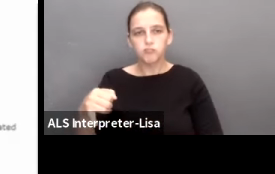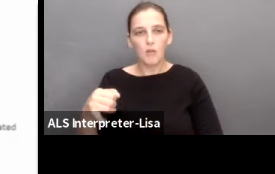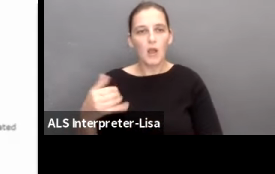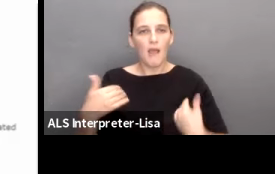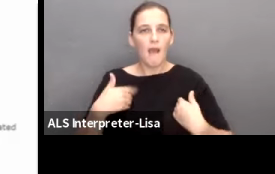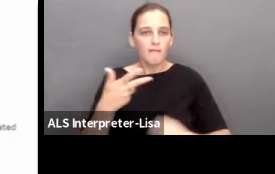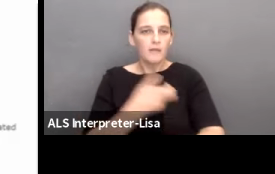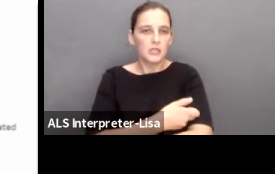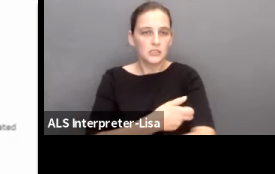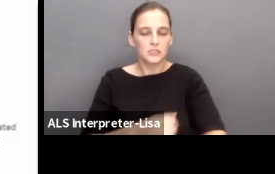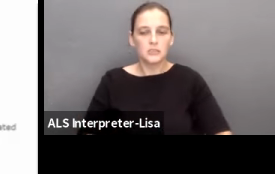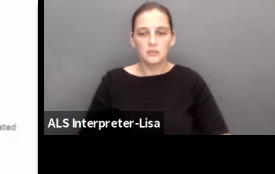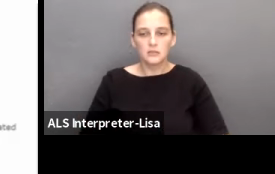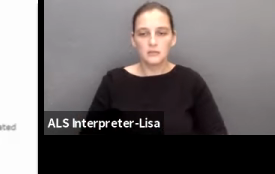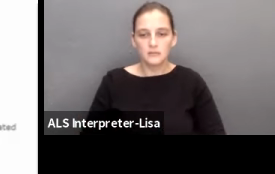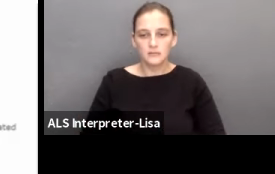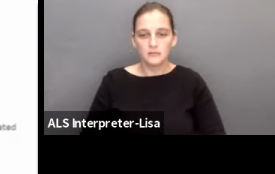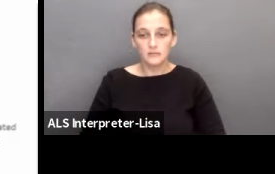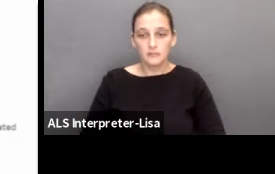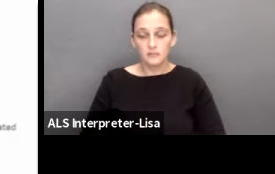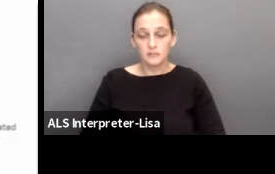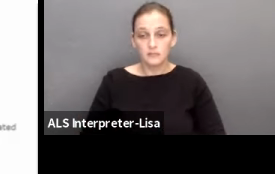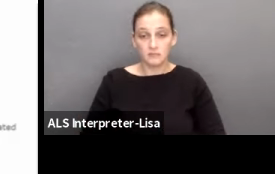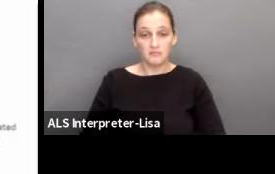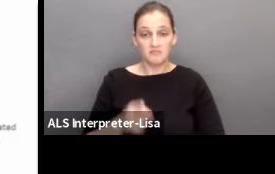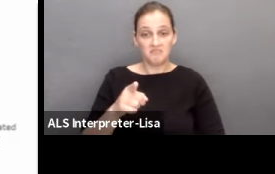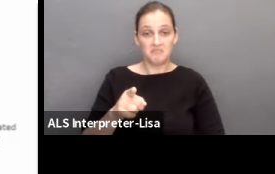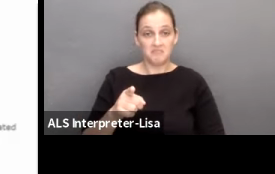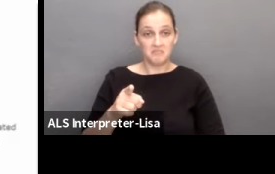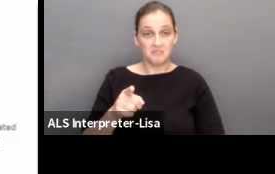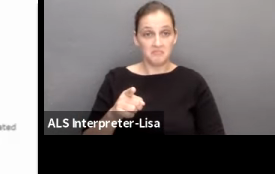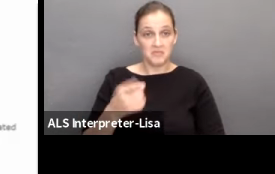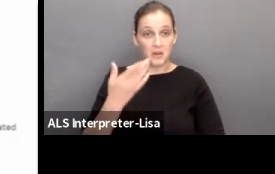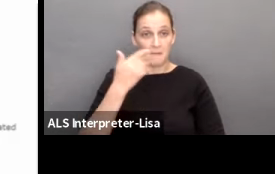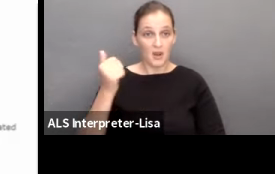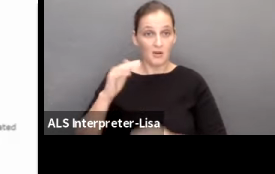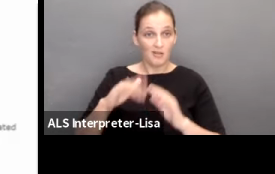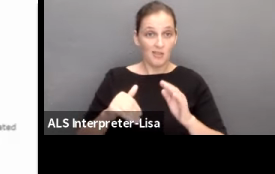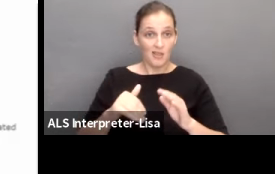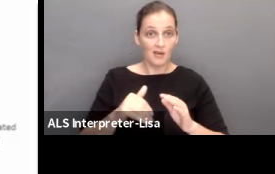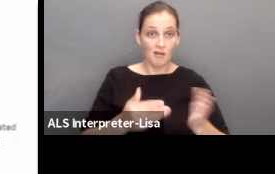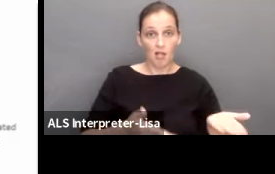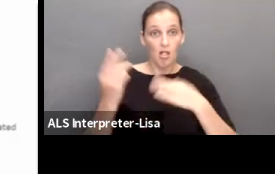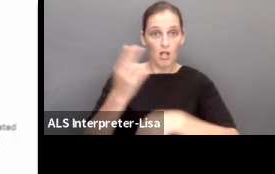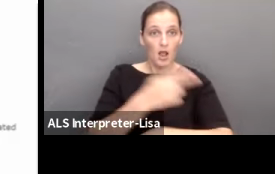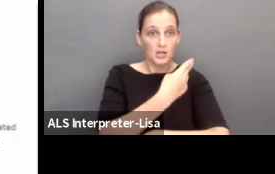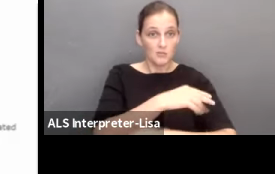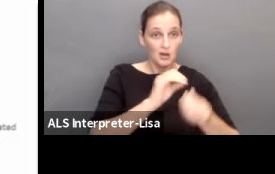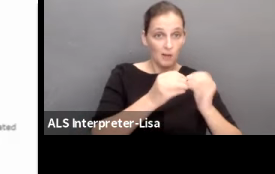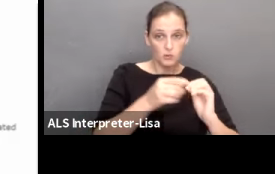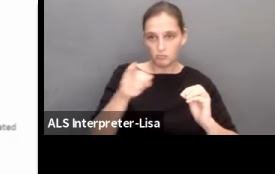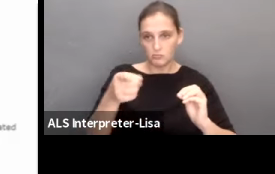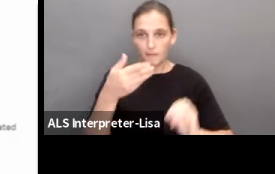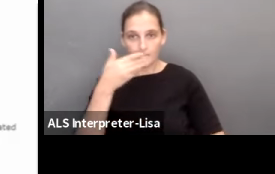This is this is even better than the hospitalization numbers that the that the vaccine really protects